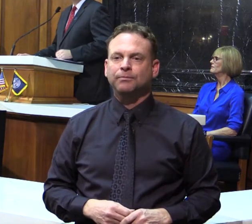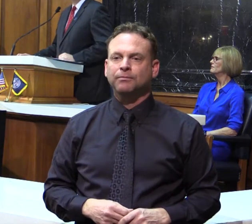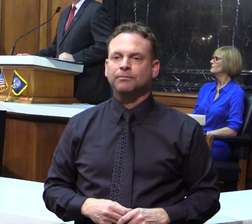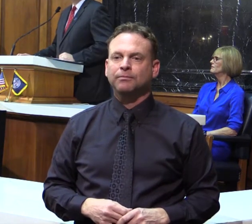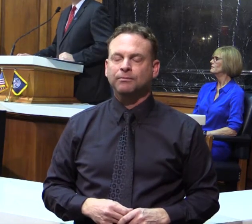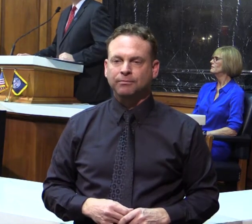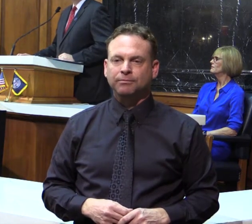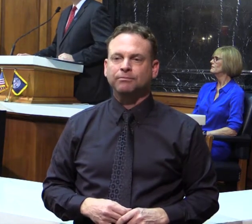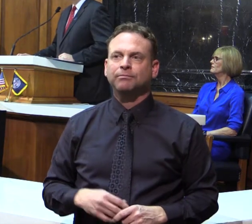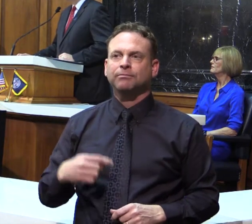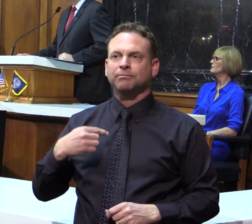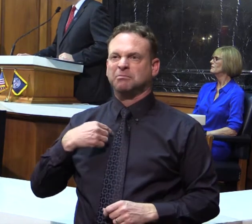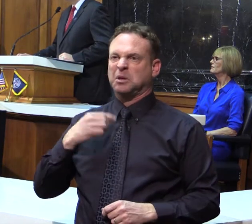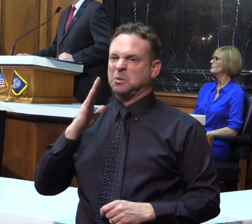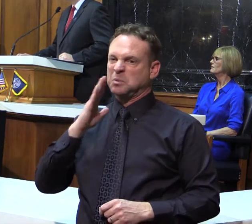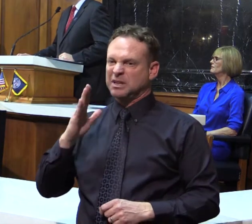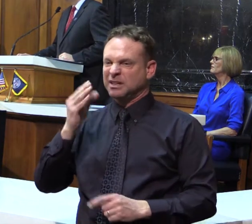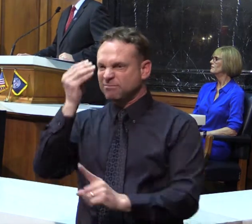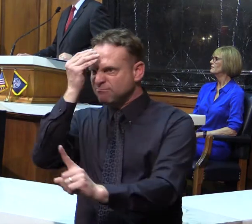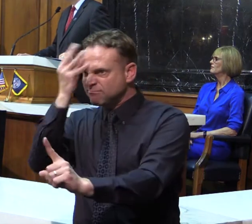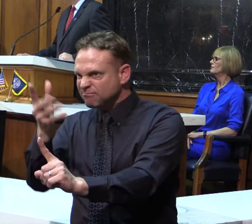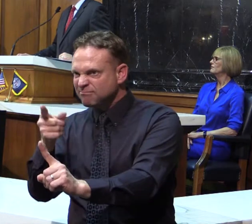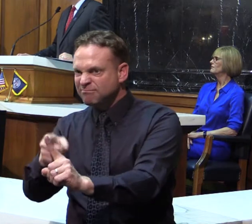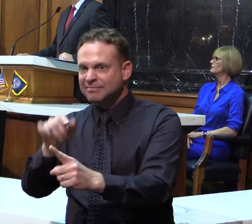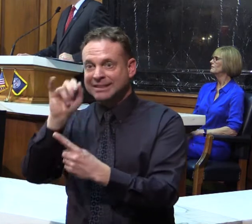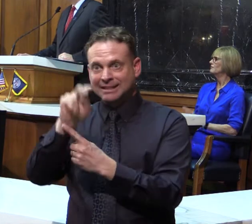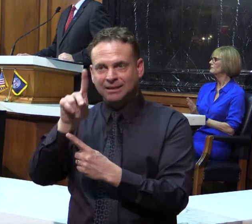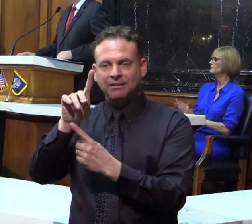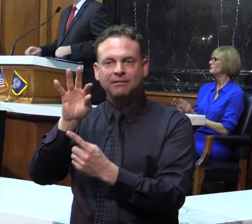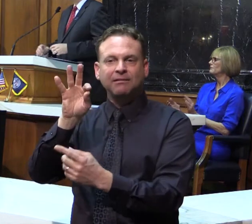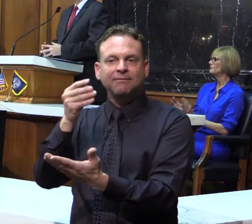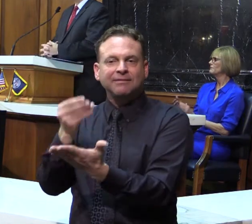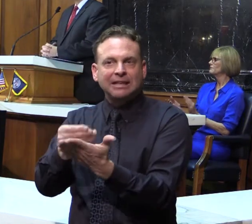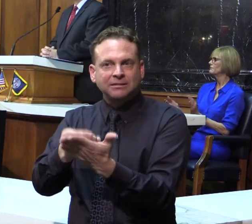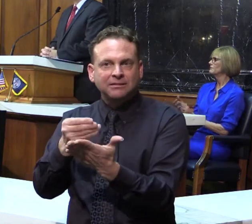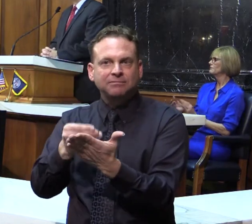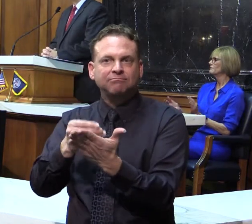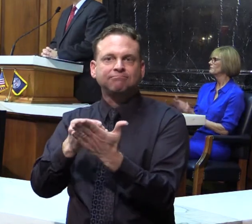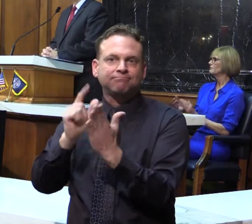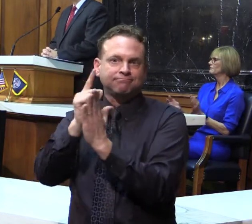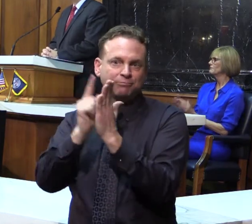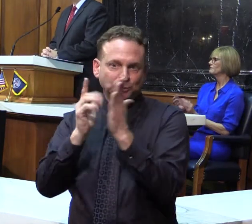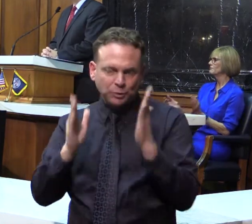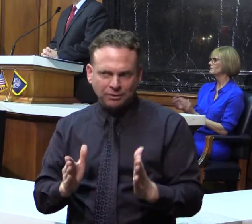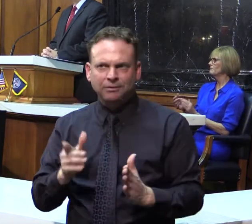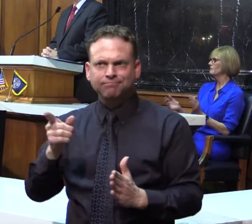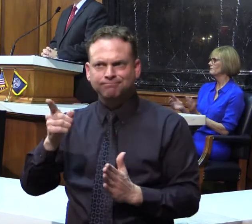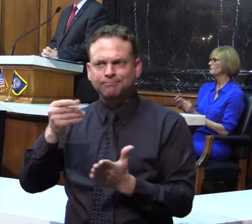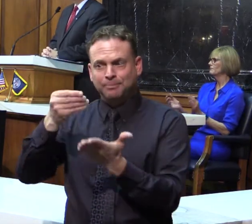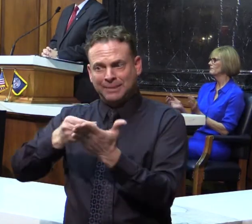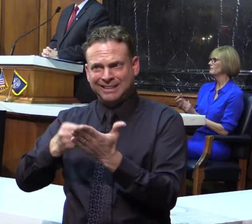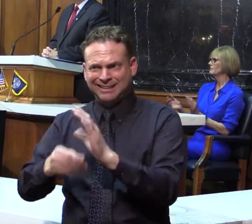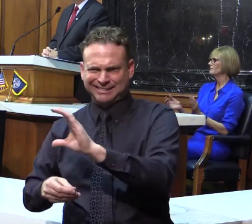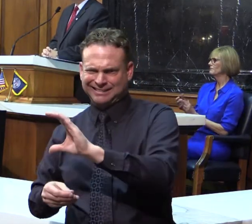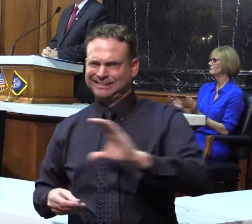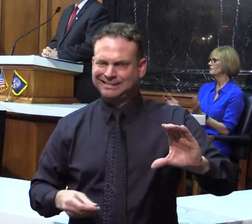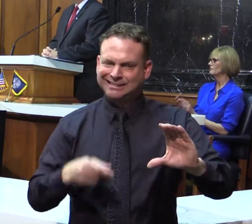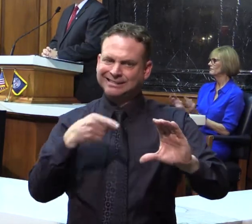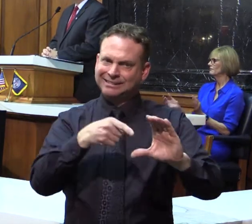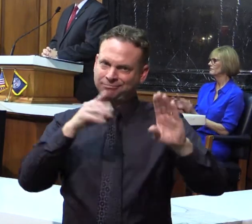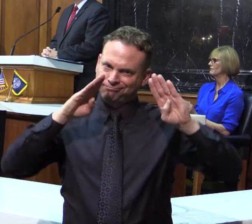high-need water and wastewater utilities.